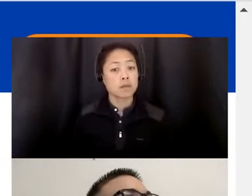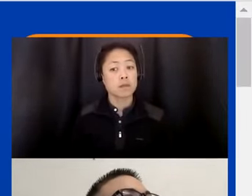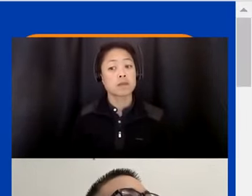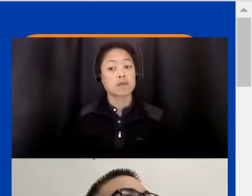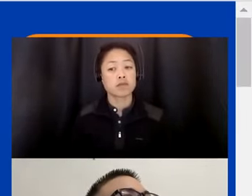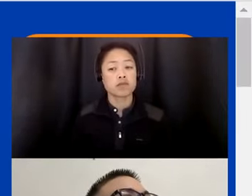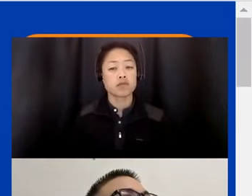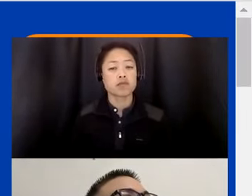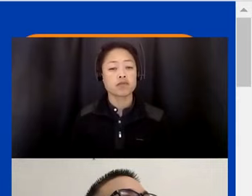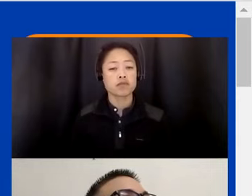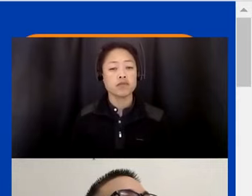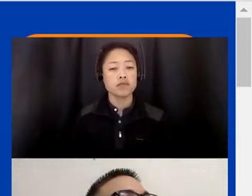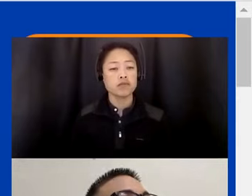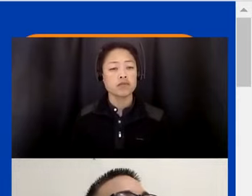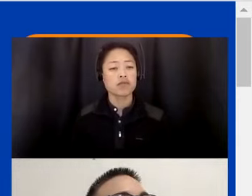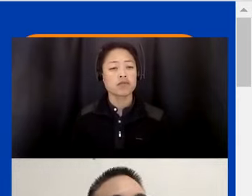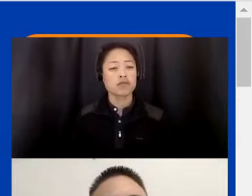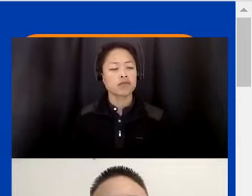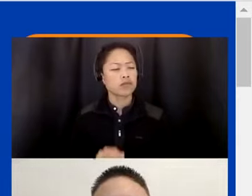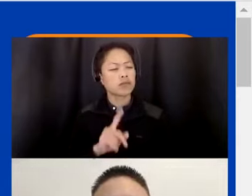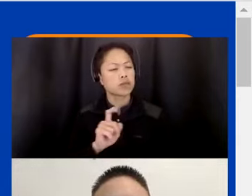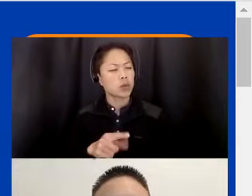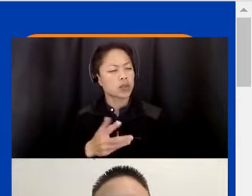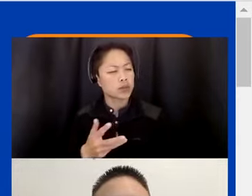if you’re entering into certain buildings where they check your temperature.